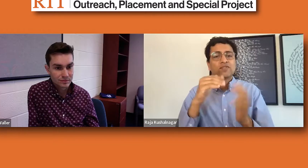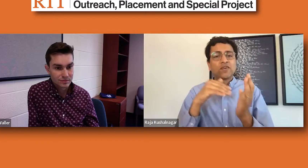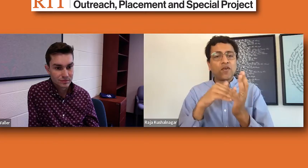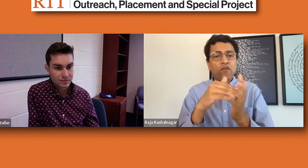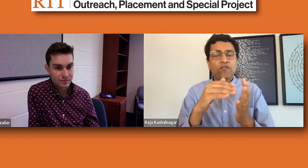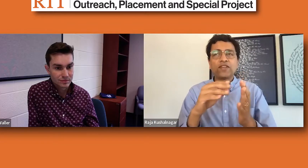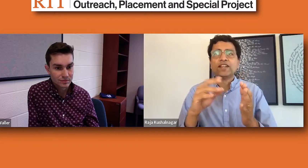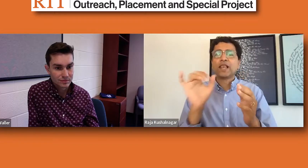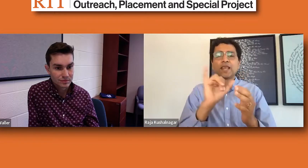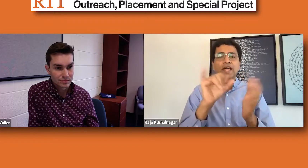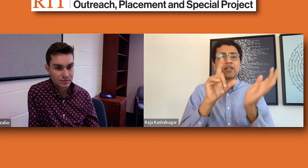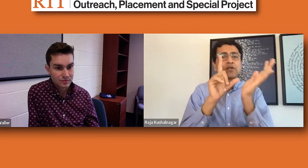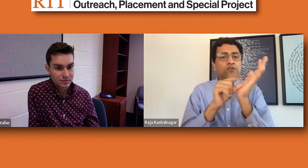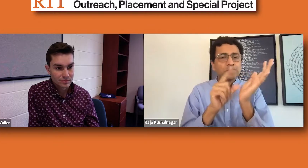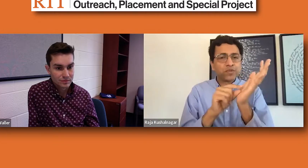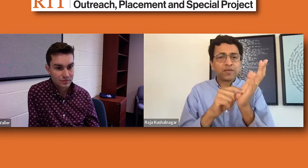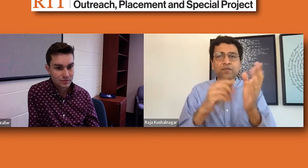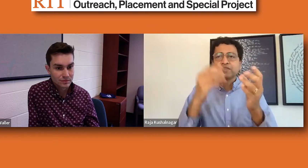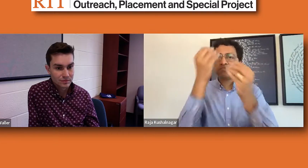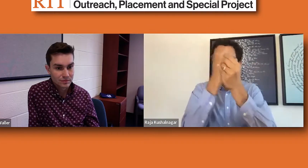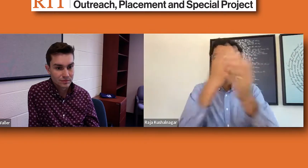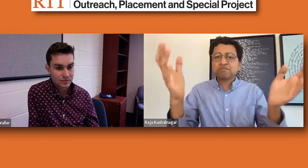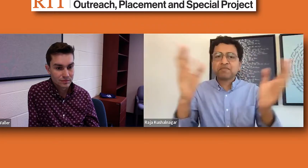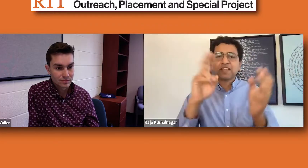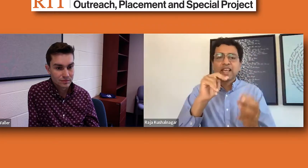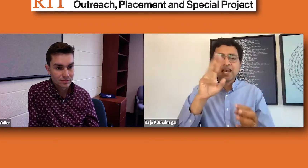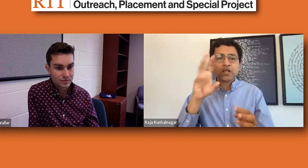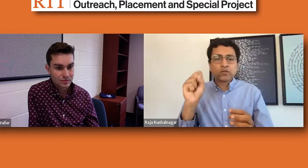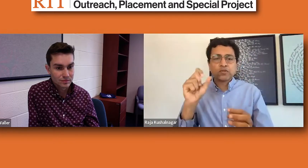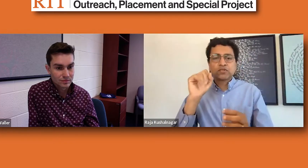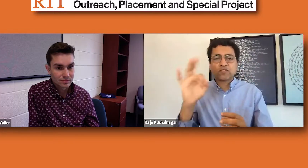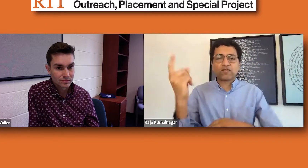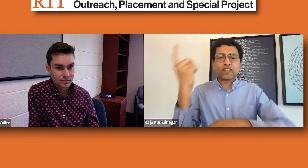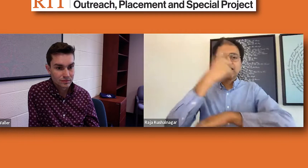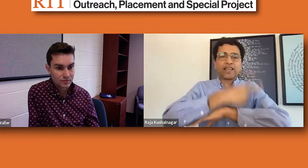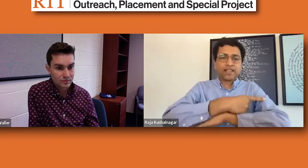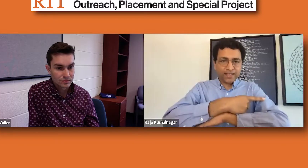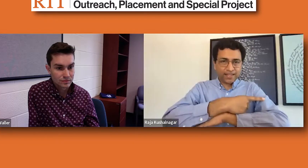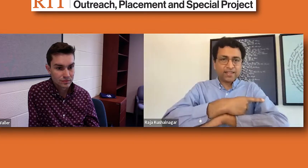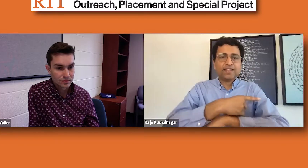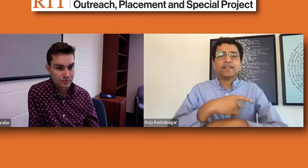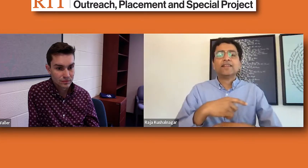That was really cool. Right.